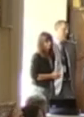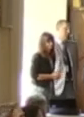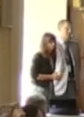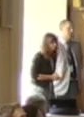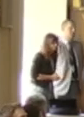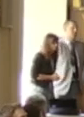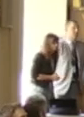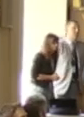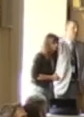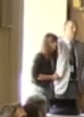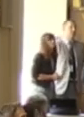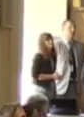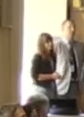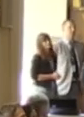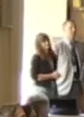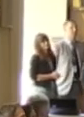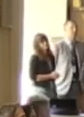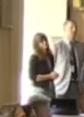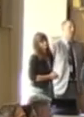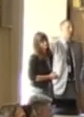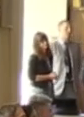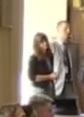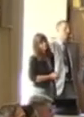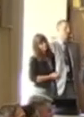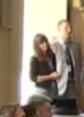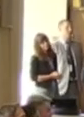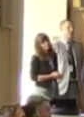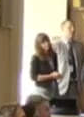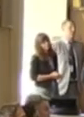the Department of Employment. I remember from 2006 to 2011 there were